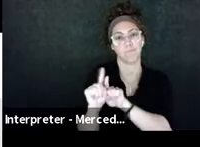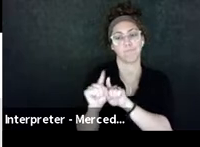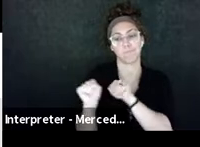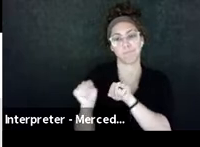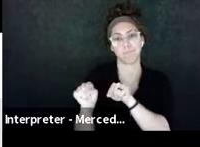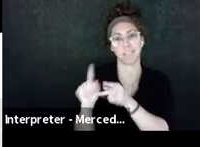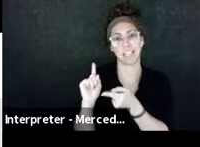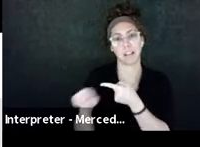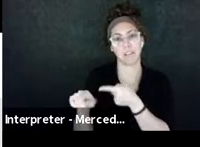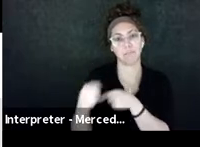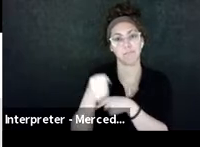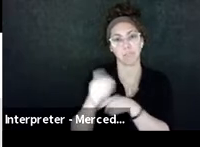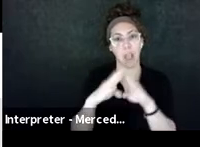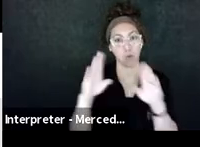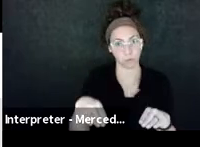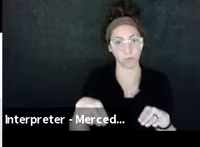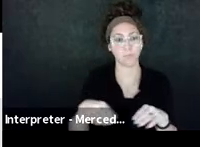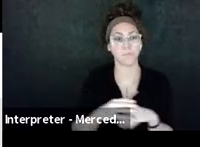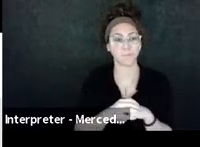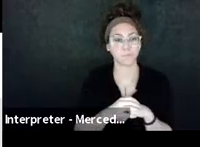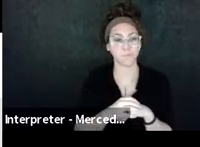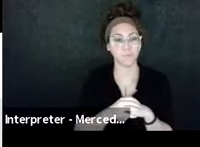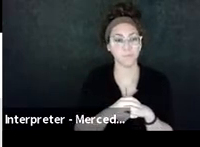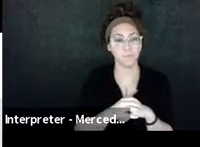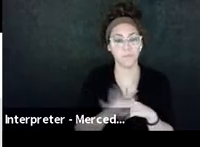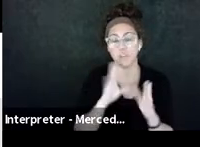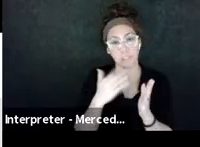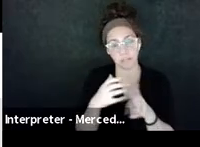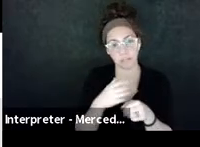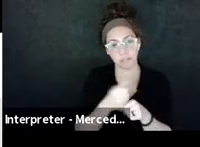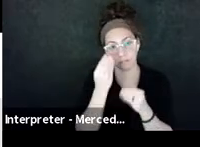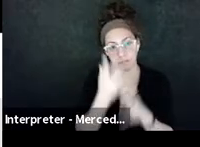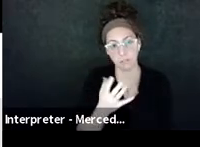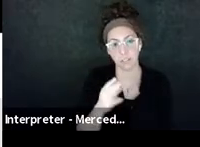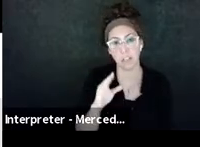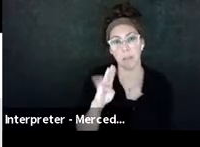maria.rodriguez: And by nameless again just to recap, it allows us to prioritize those are the most vulnerable.